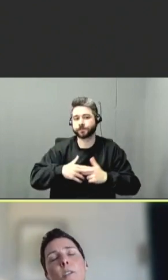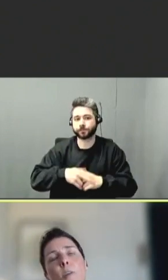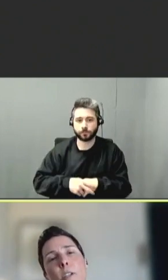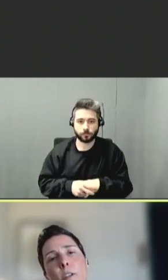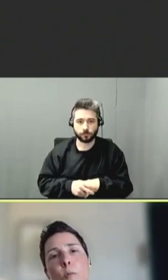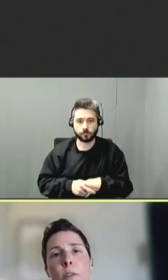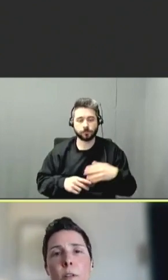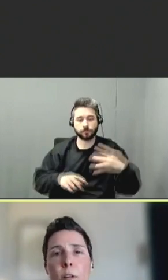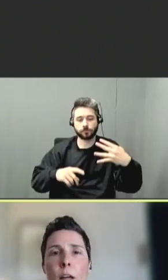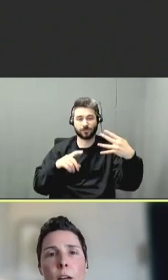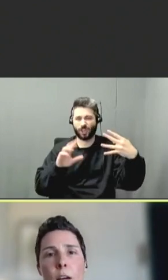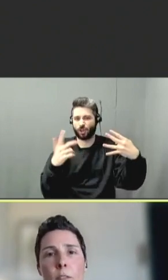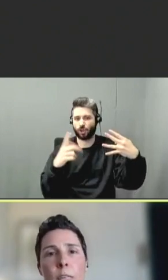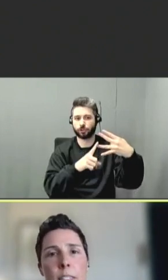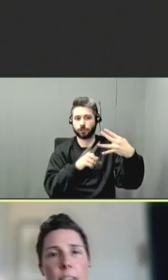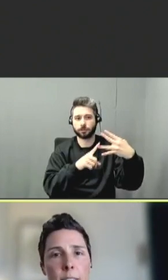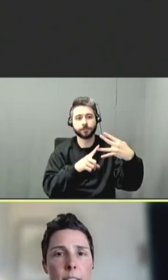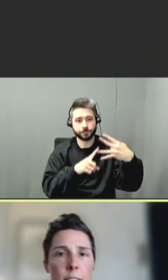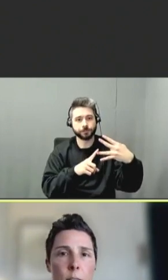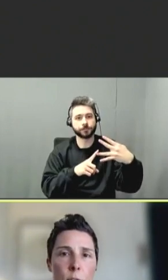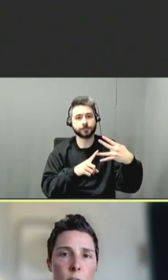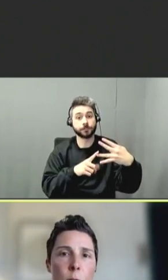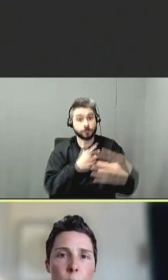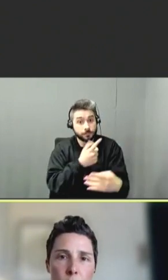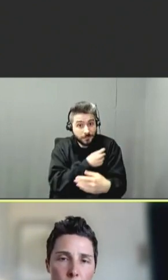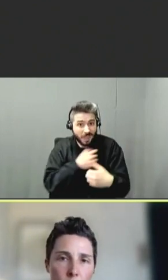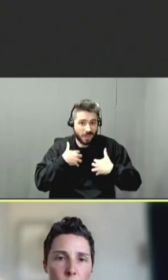As to the question of whether or not vaccine hesitancy was something we saw